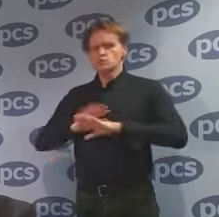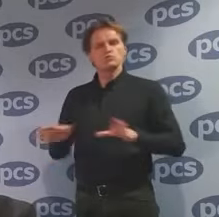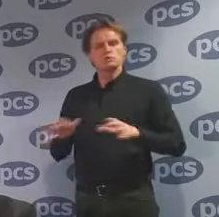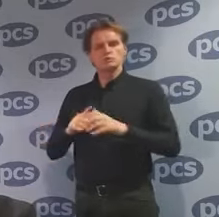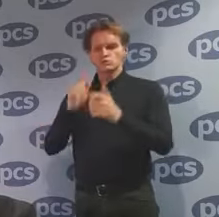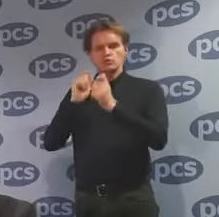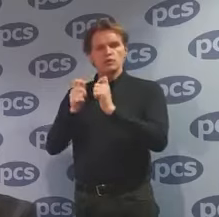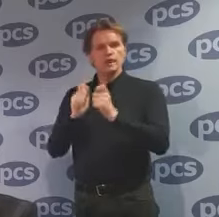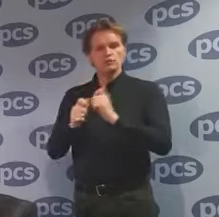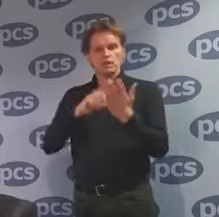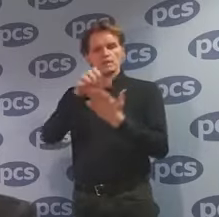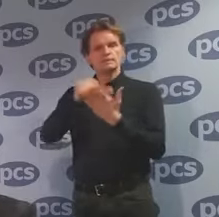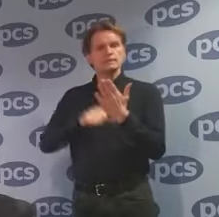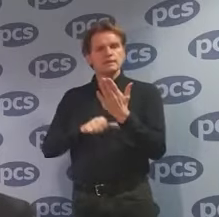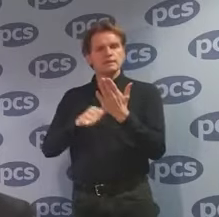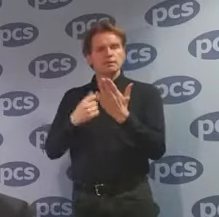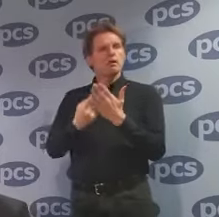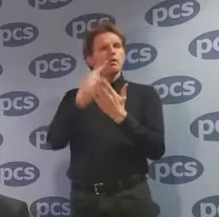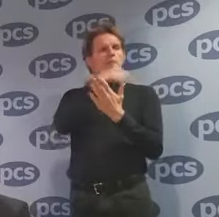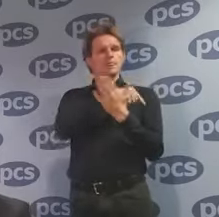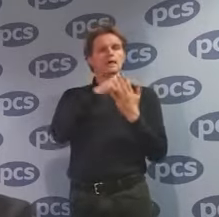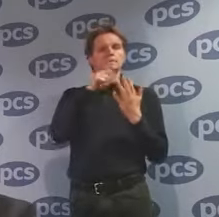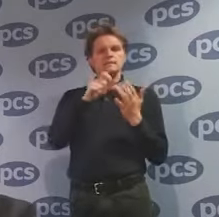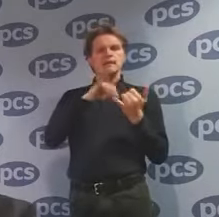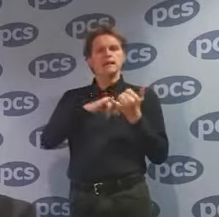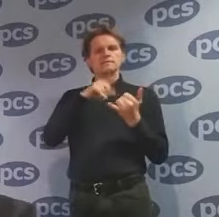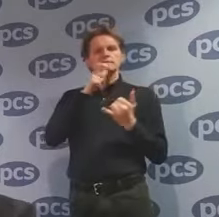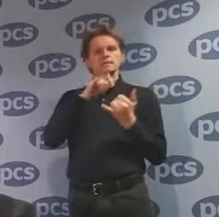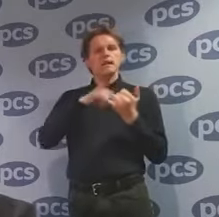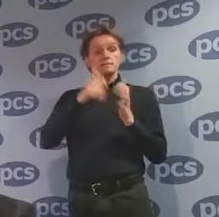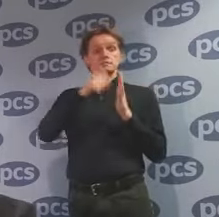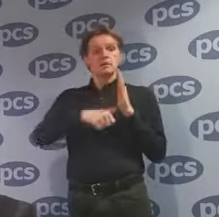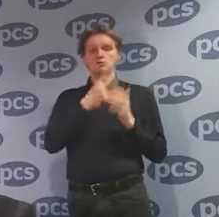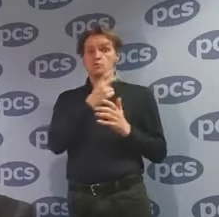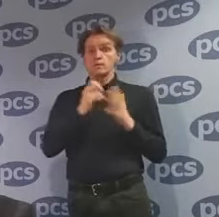scheme and our absolute red line is that in trying to defend those terms we will